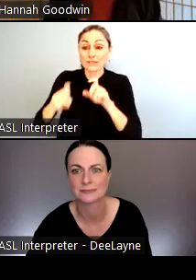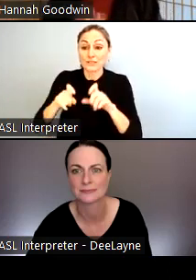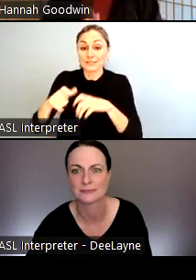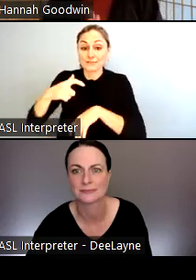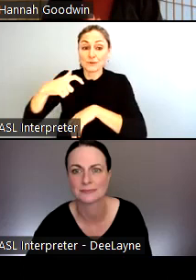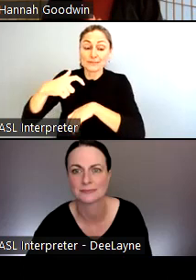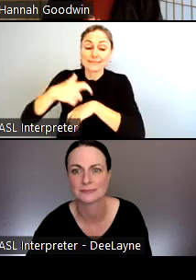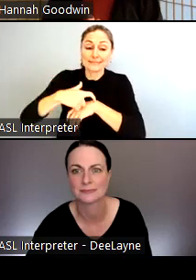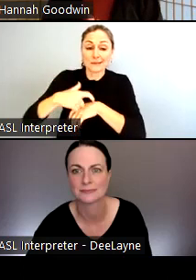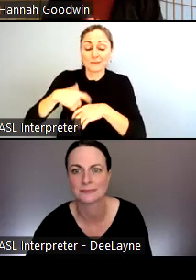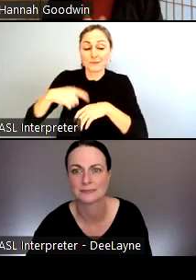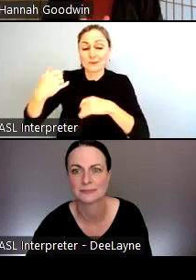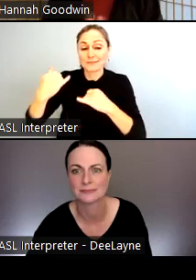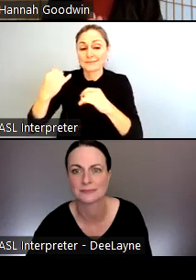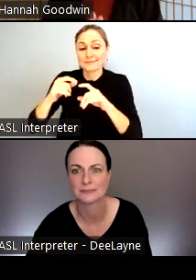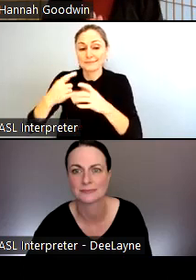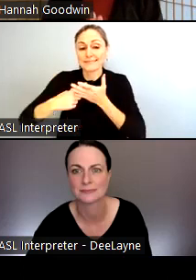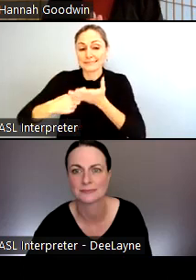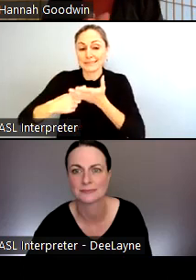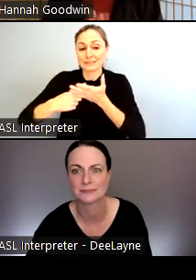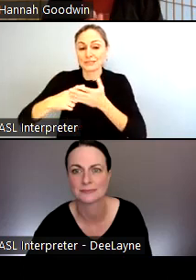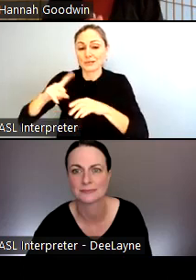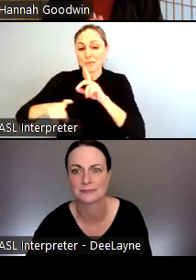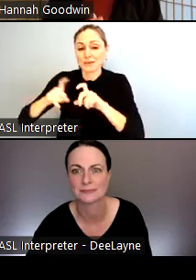that's the part that becomes short.